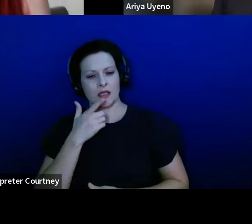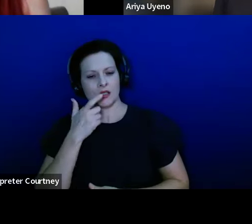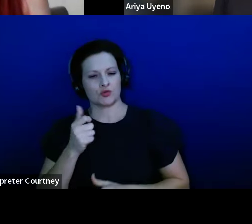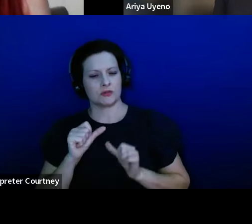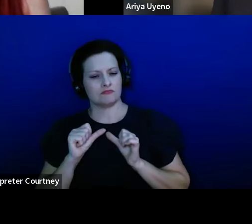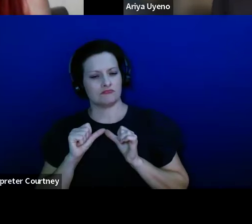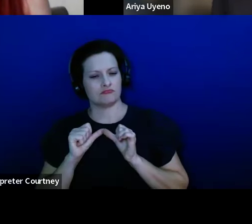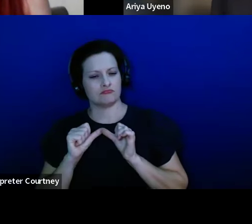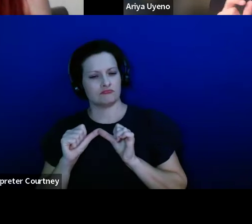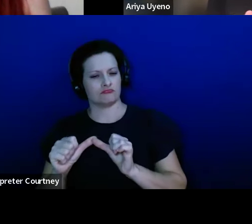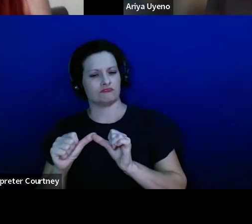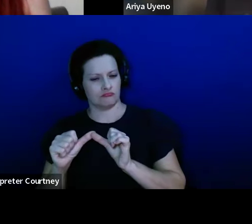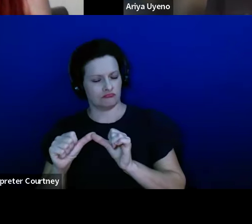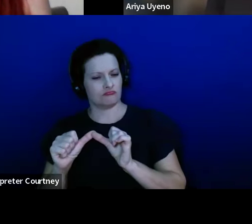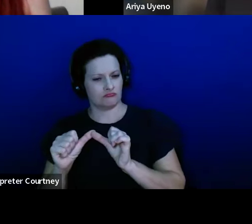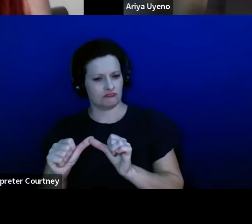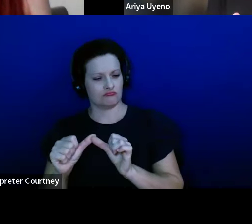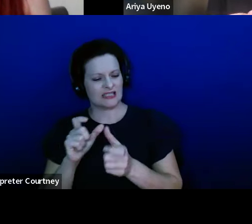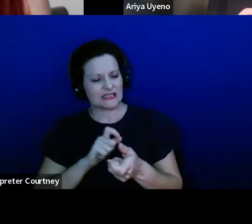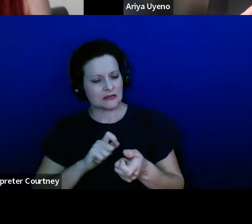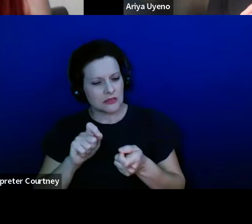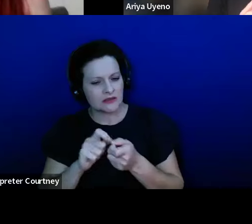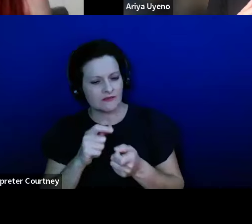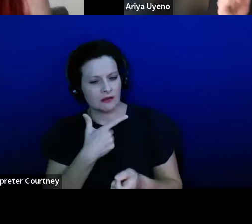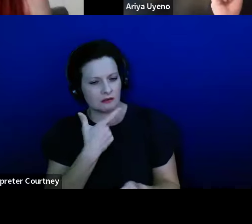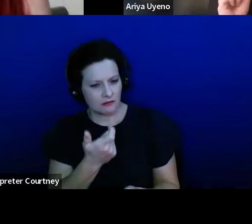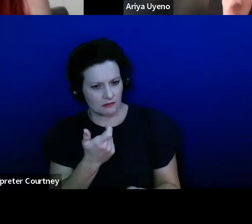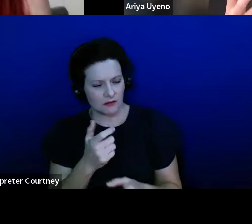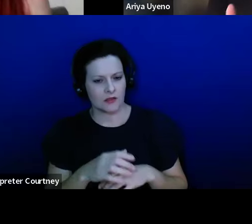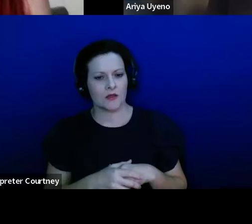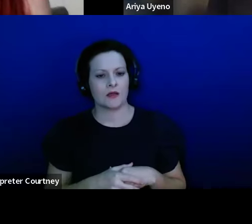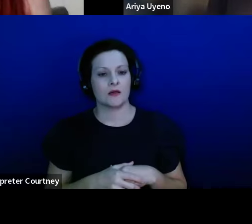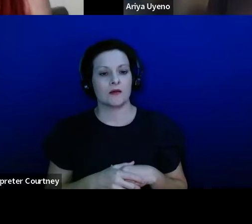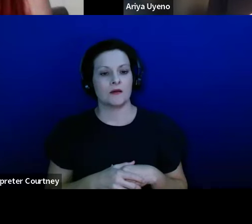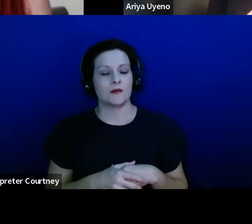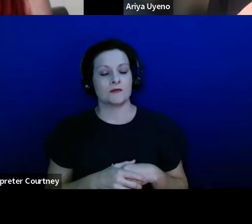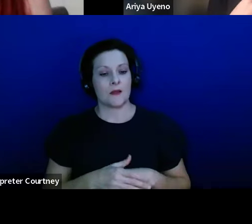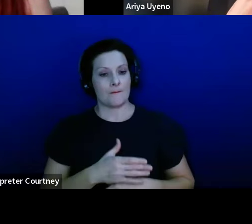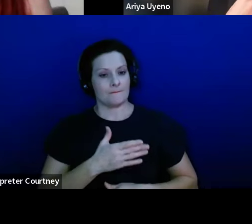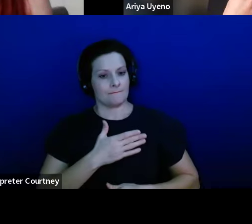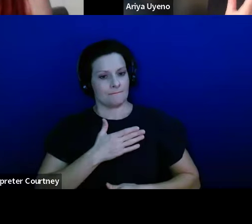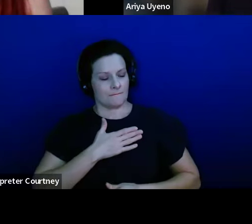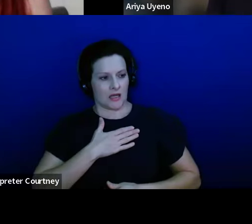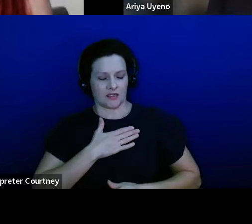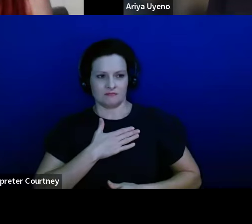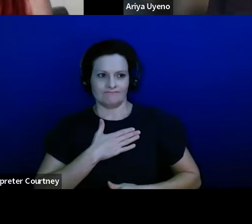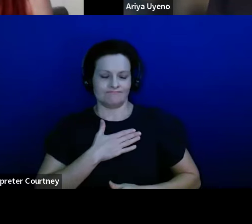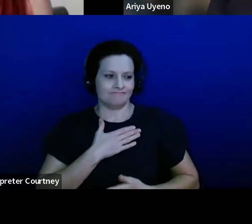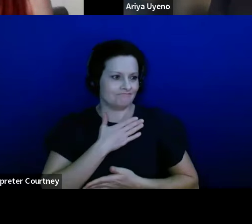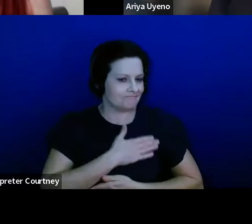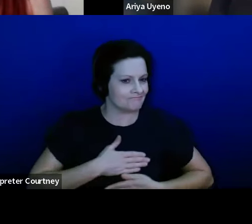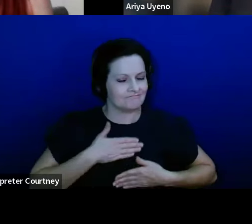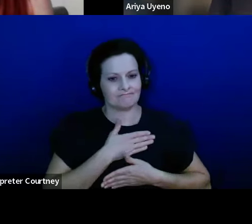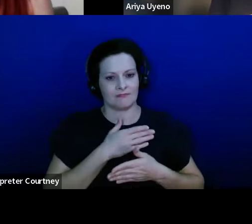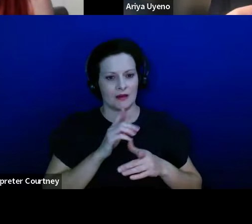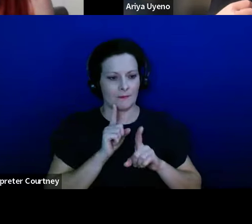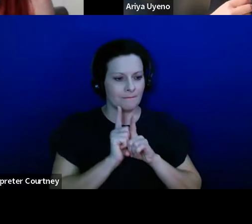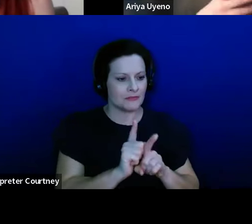due to specific passions I had. So my passions I would consider mentorship and education and then